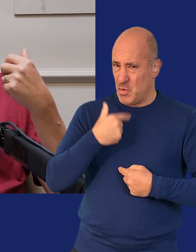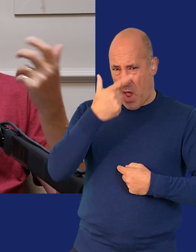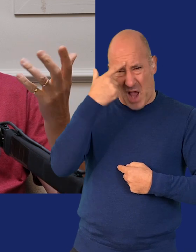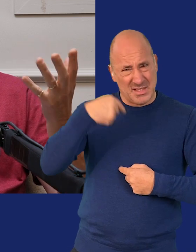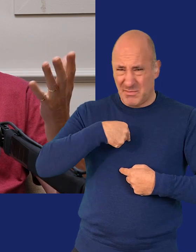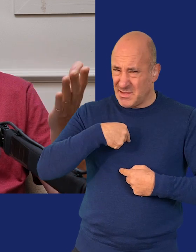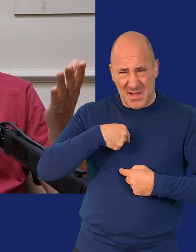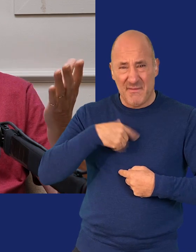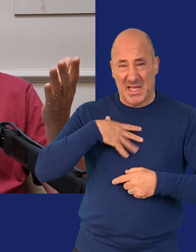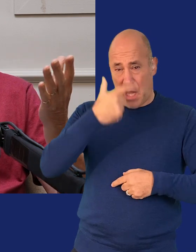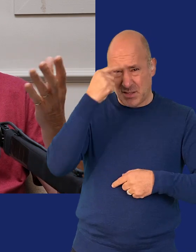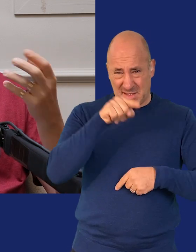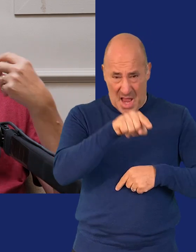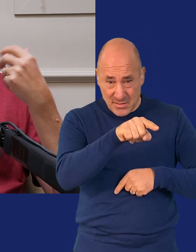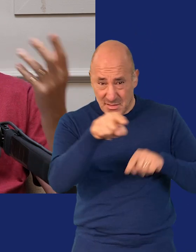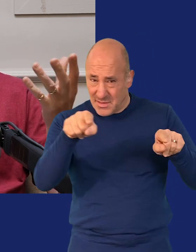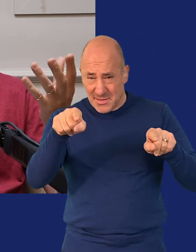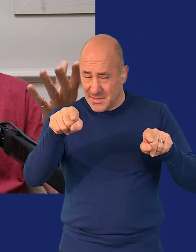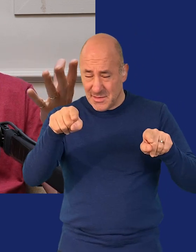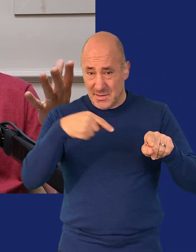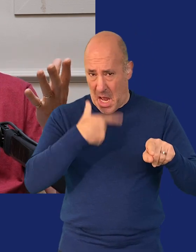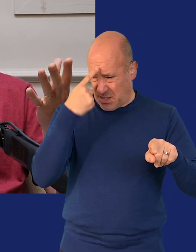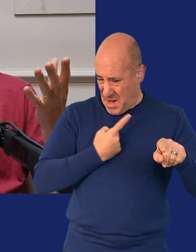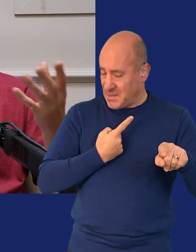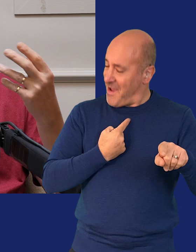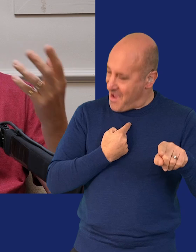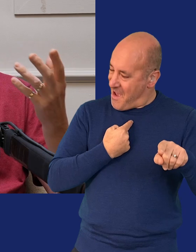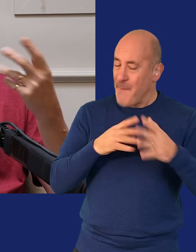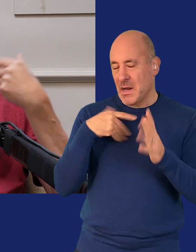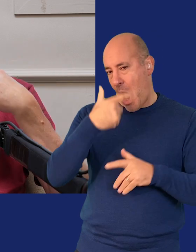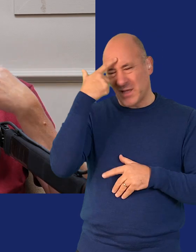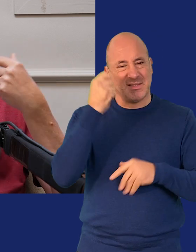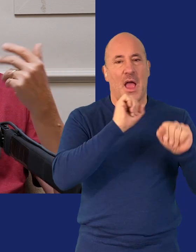until you understand yourself, you can't really understand others. You've got to understand where you're coming from.